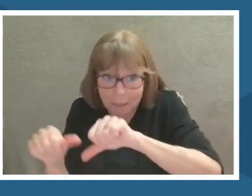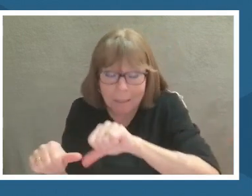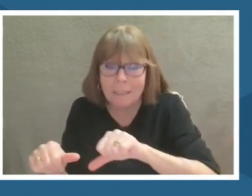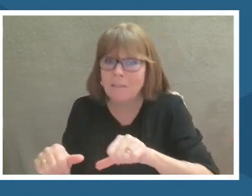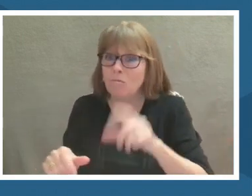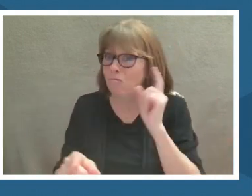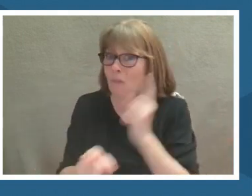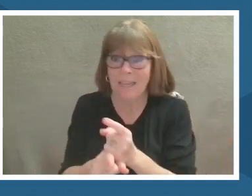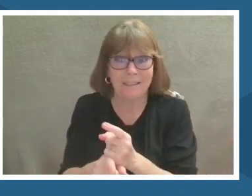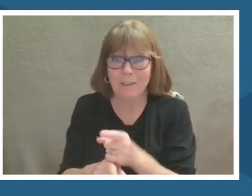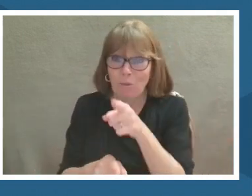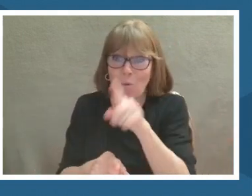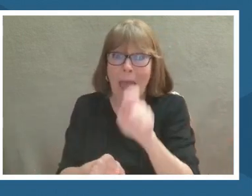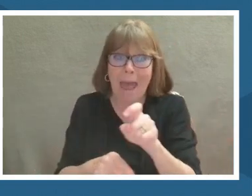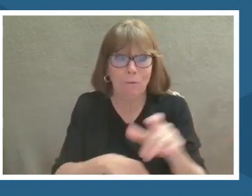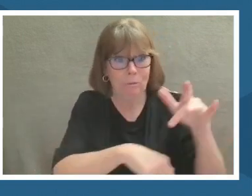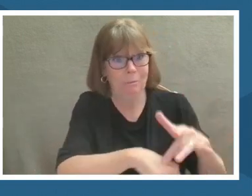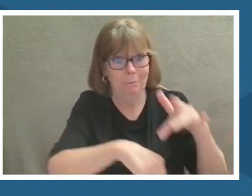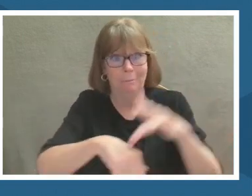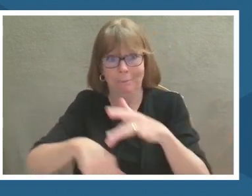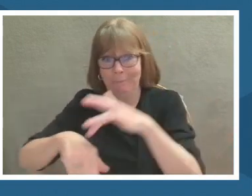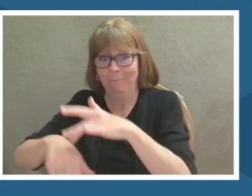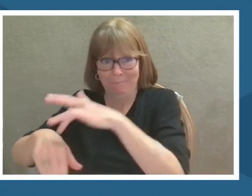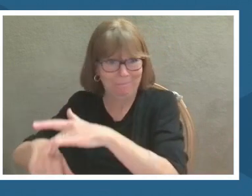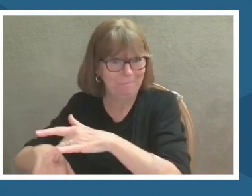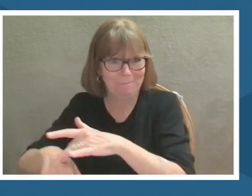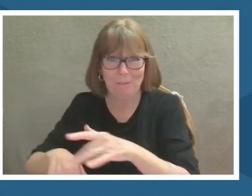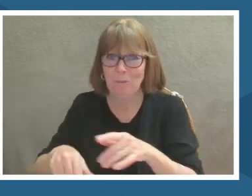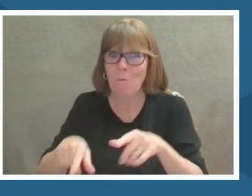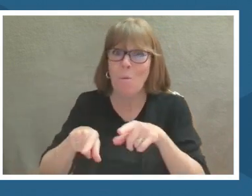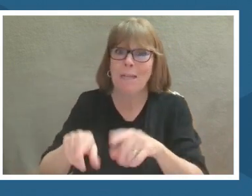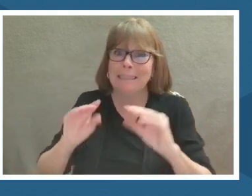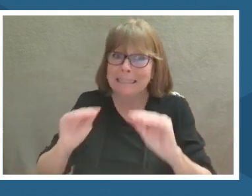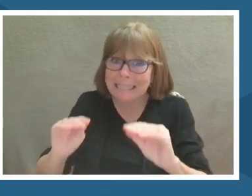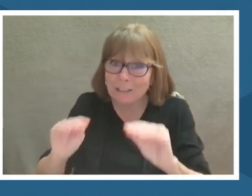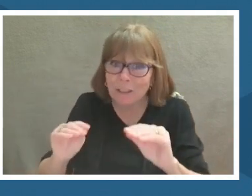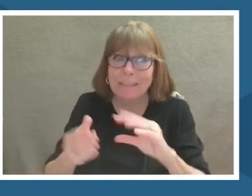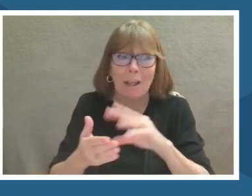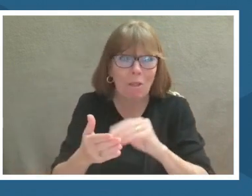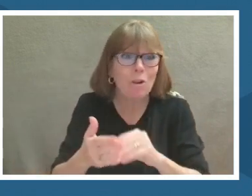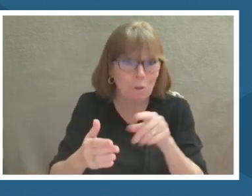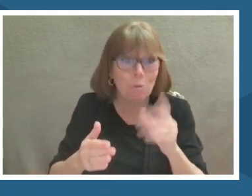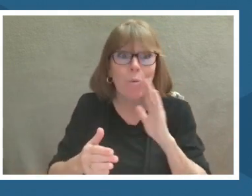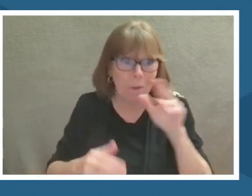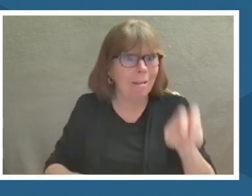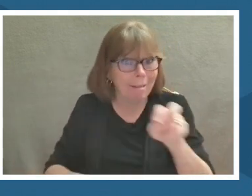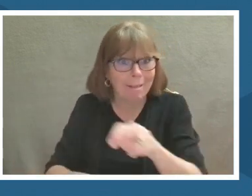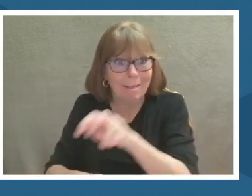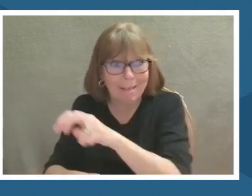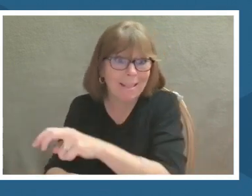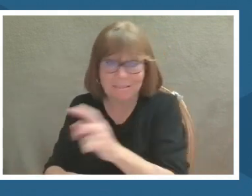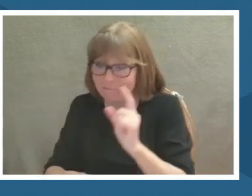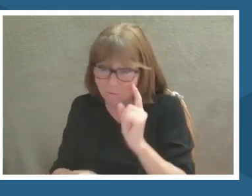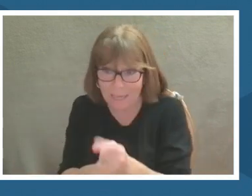a period of of teaching and learning but um kelly patty trade